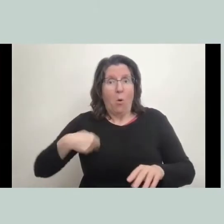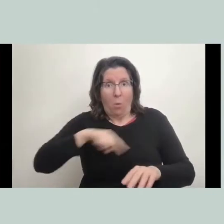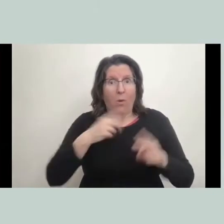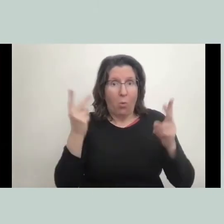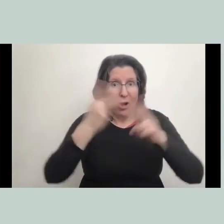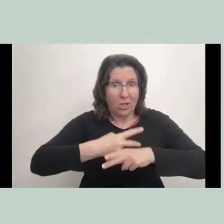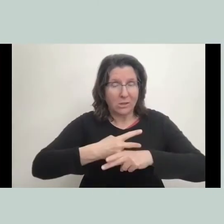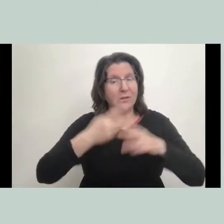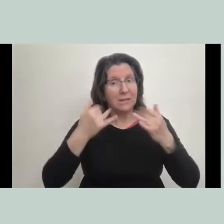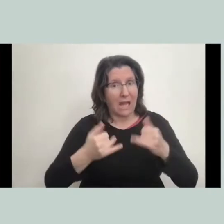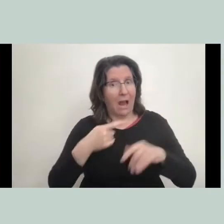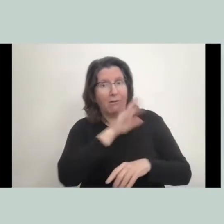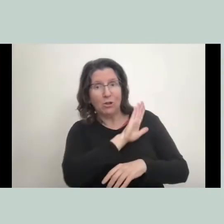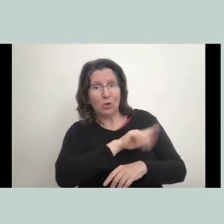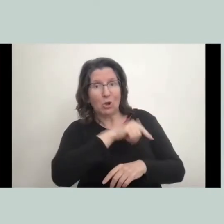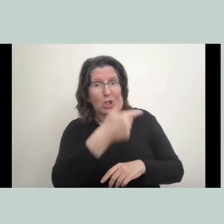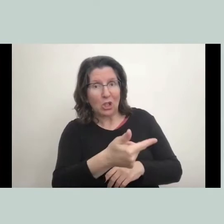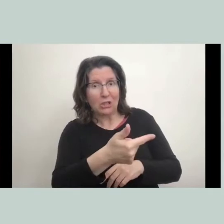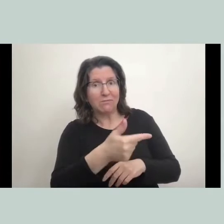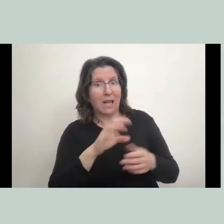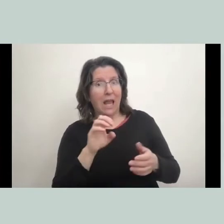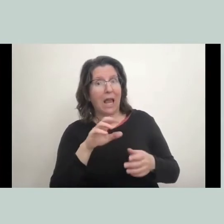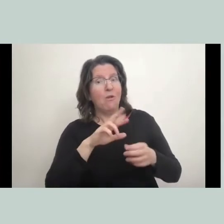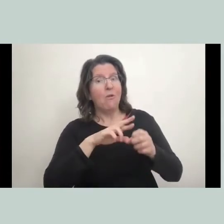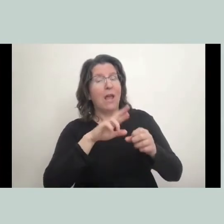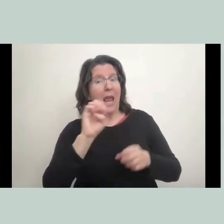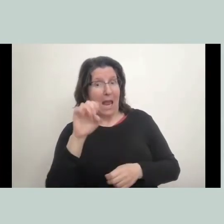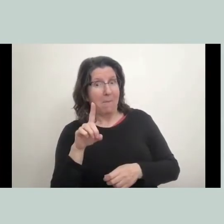We . . . in Saskatchewan WERE the worst, but now Edmonton has that honour {chuckling}!